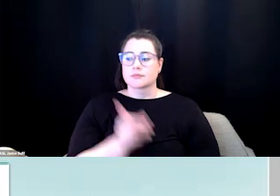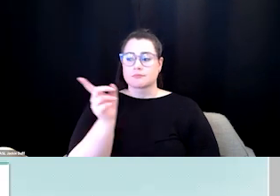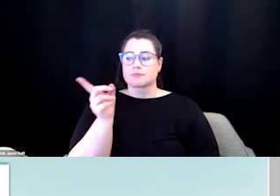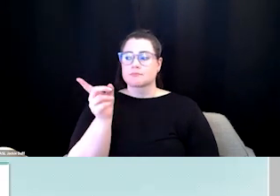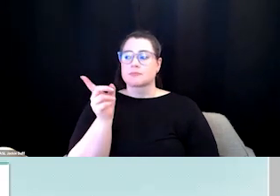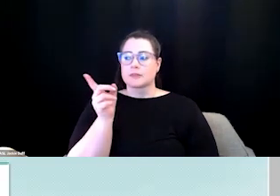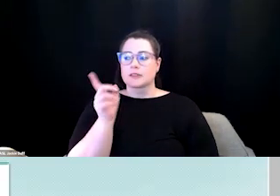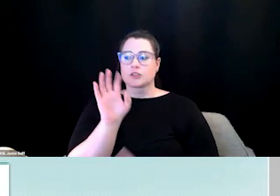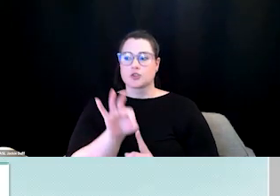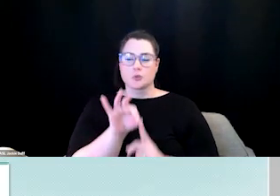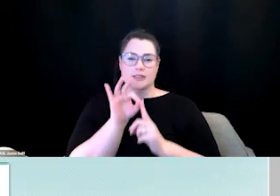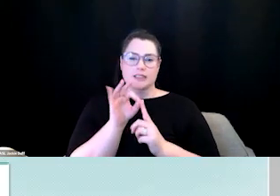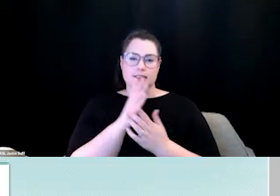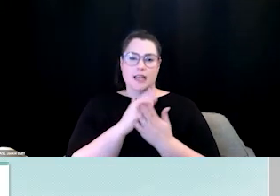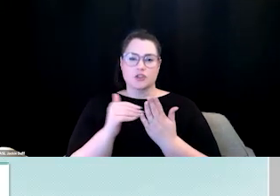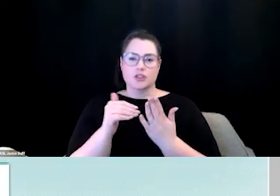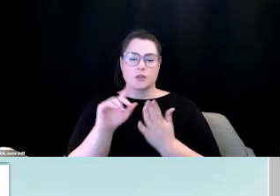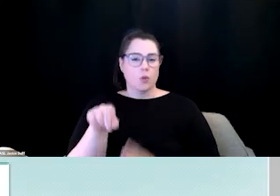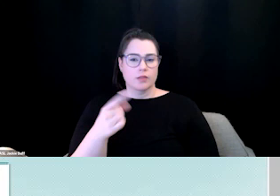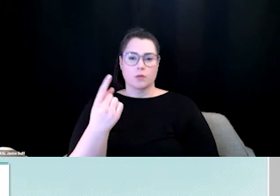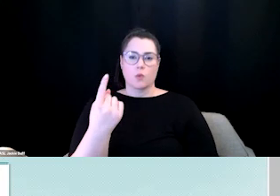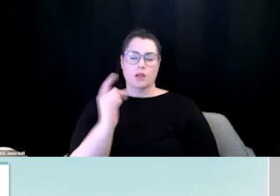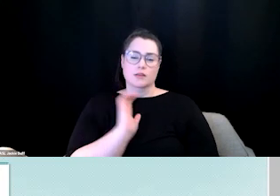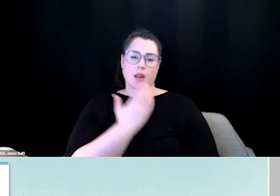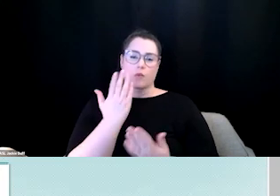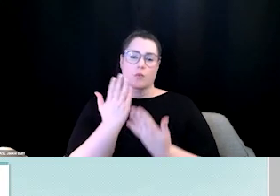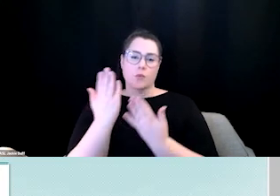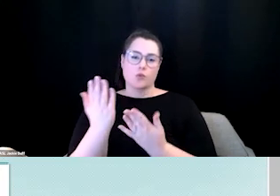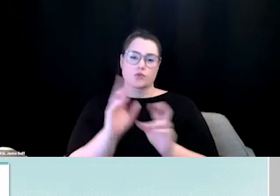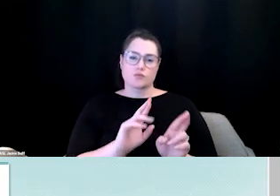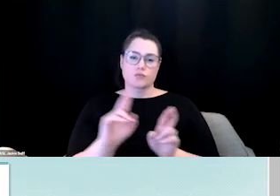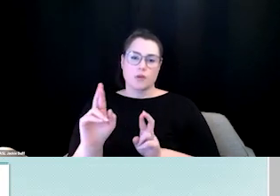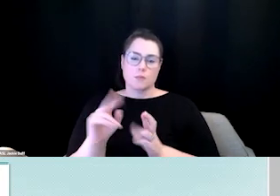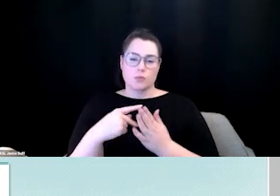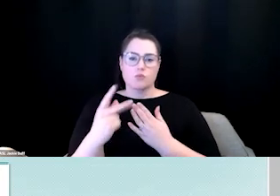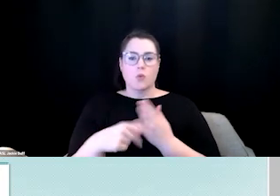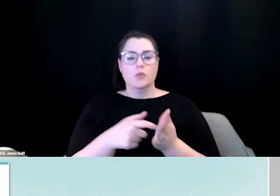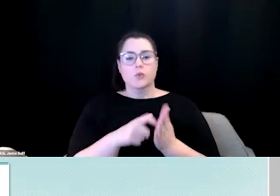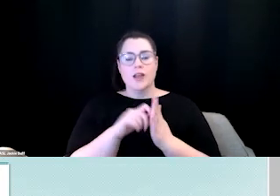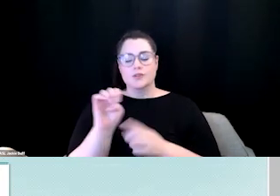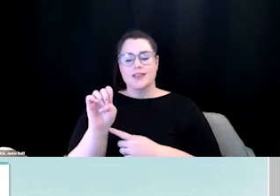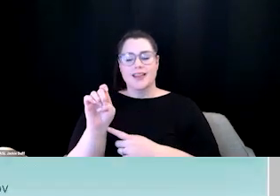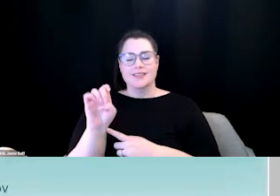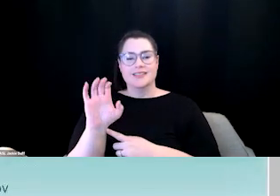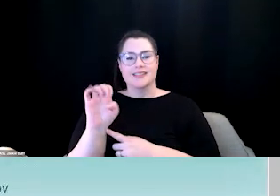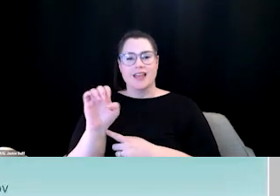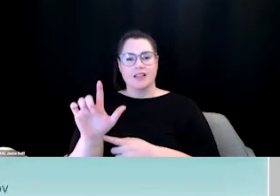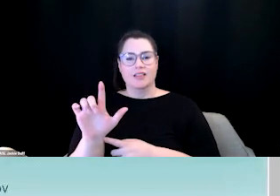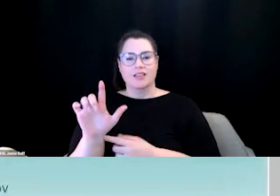It is the only section in our proposal preparation system that requires an Excel document. I'm going to go ahead and click on this.